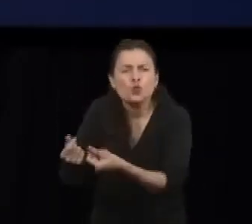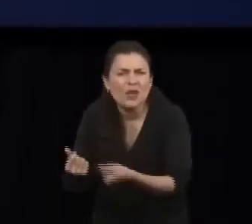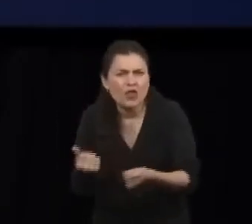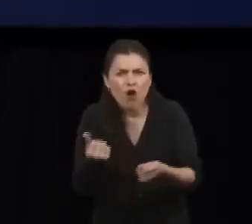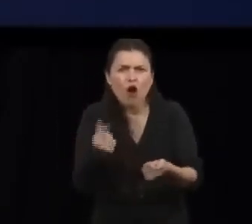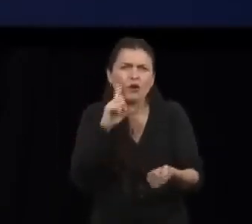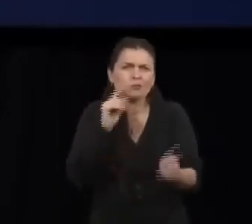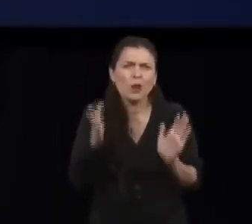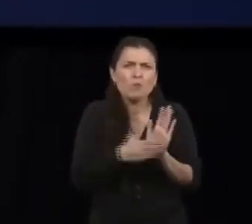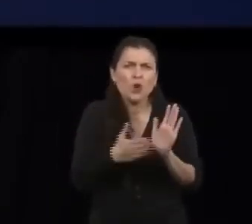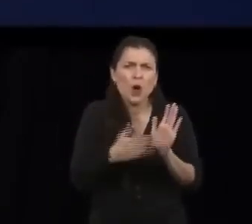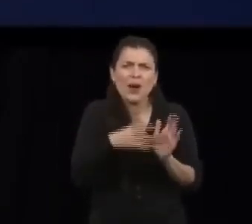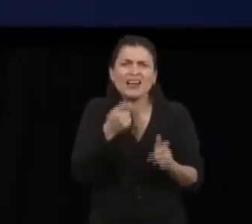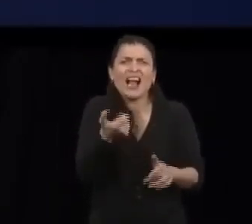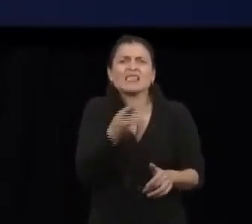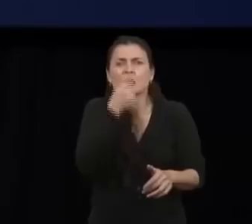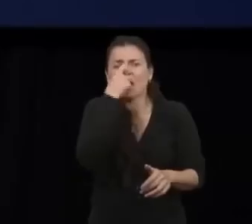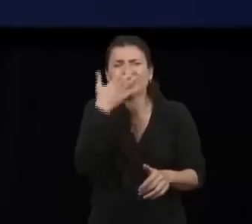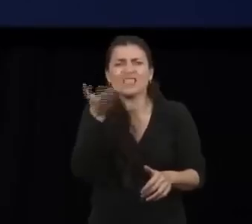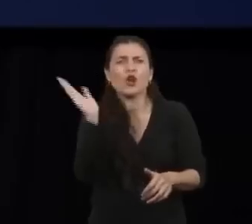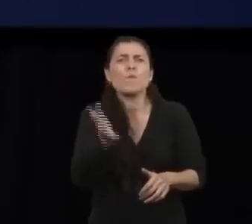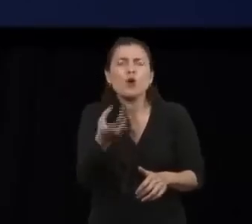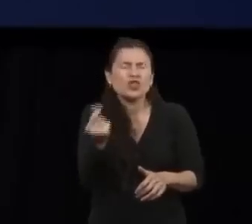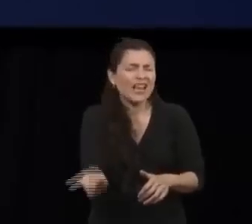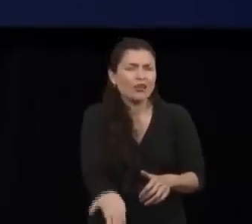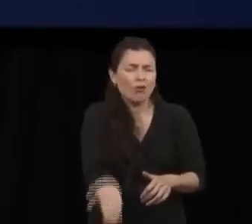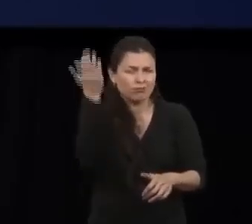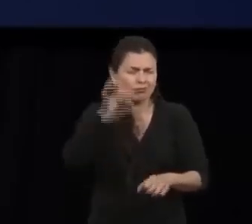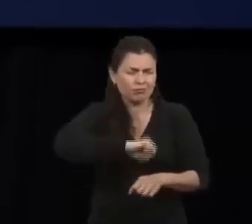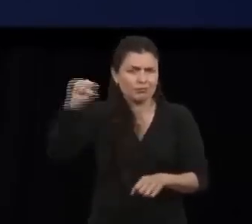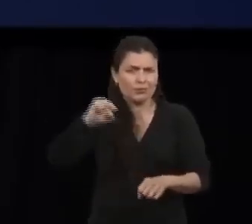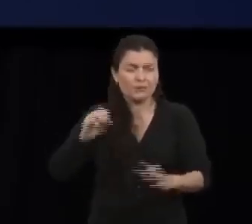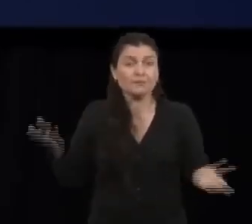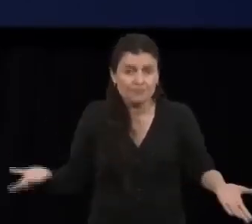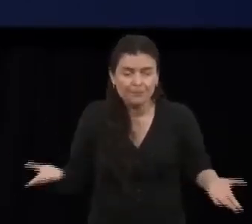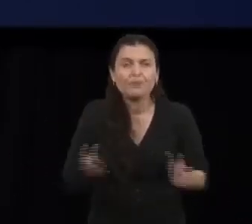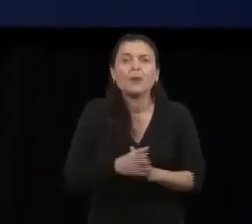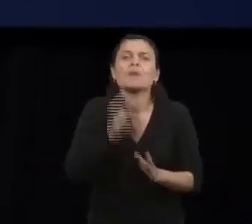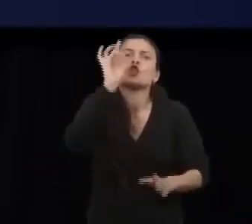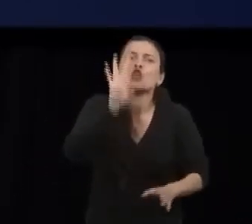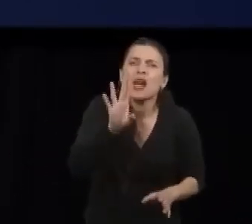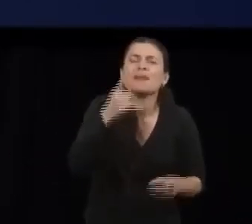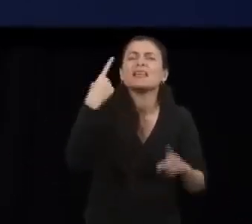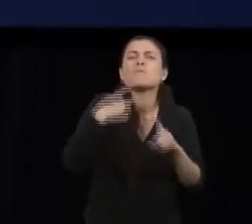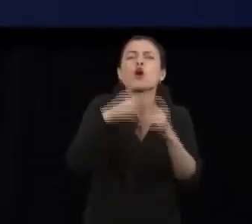of surplus of money. There is another source of surplus of money